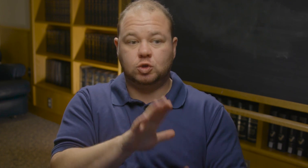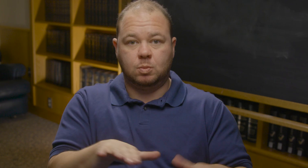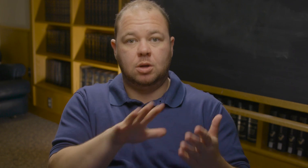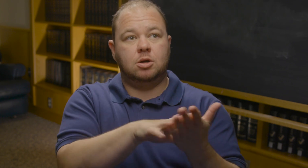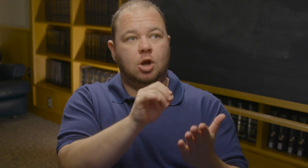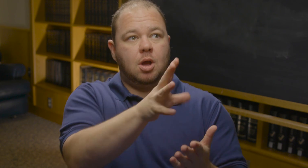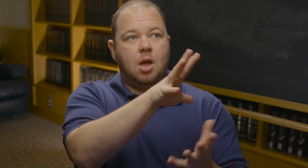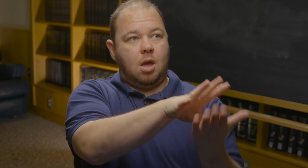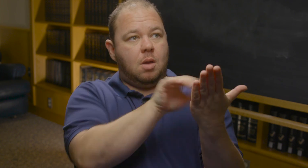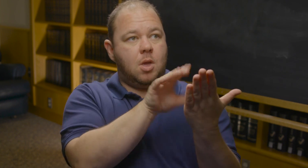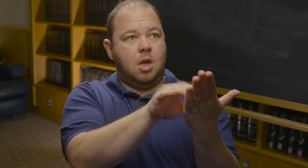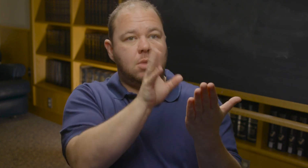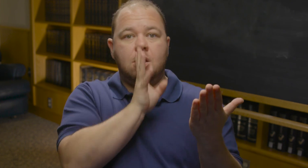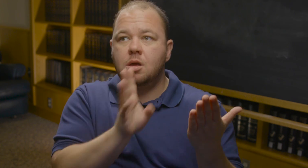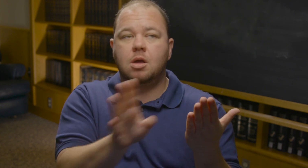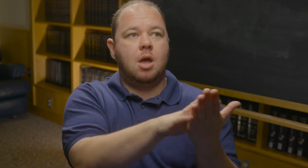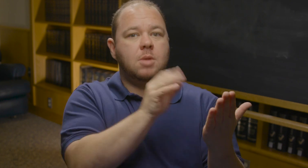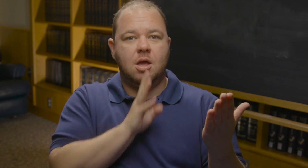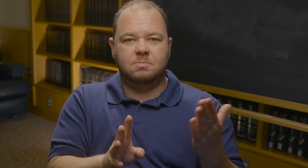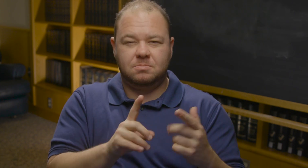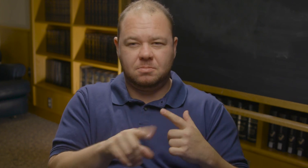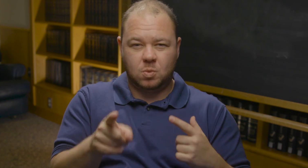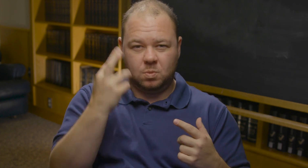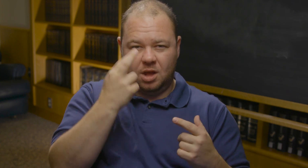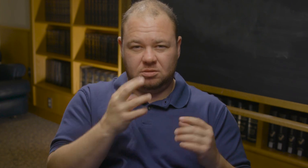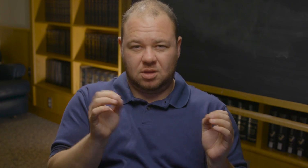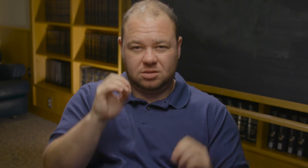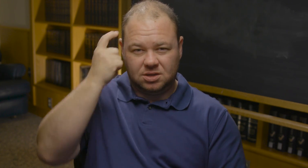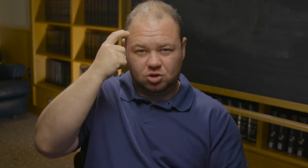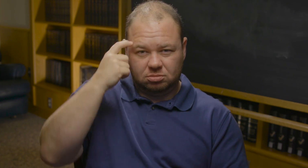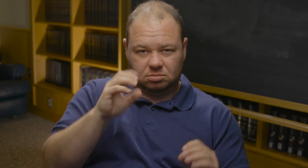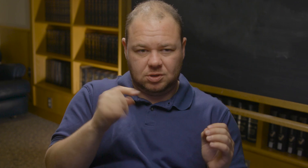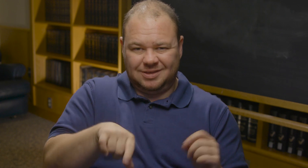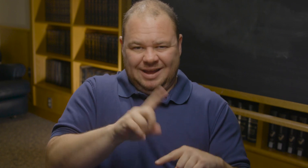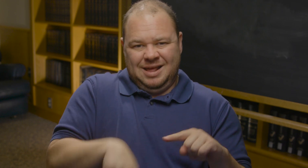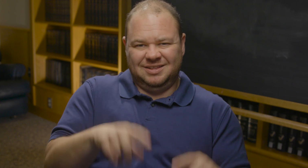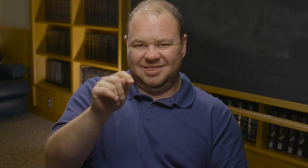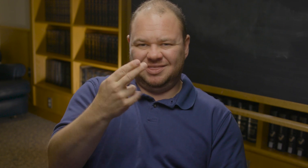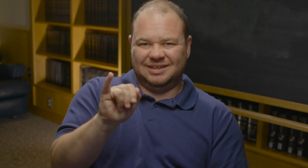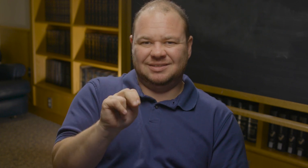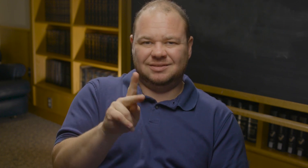the children are learning to mimic sounds, but nothing is being processed in the head. They can't think."